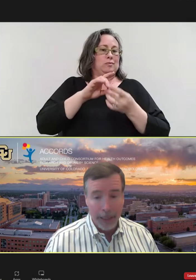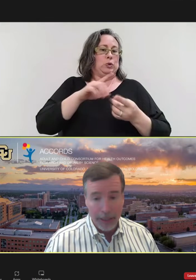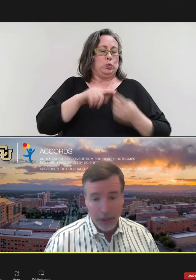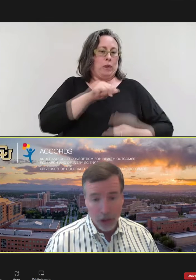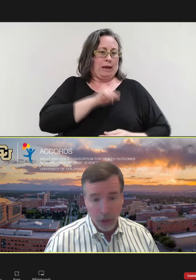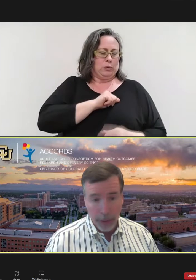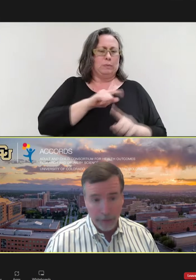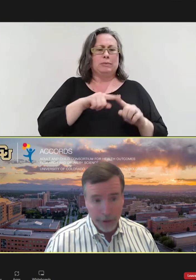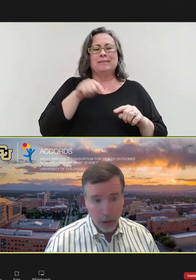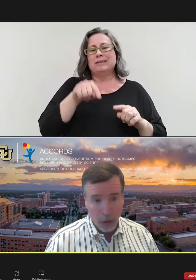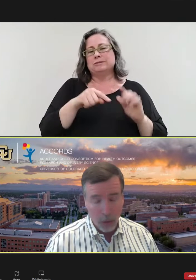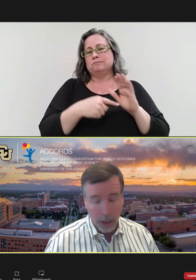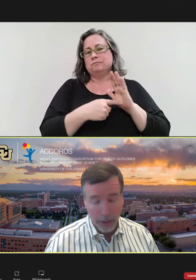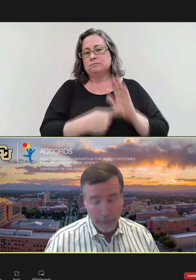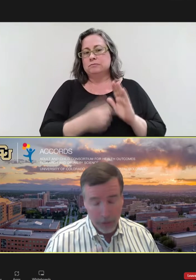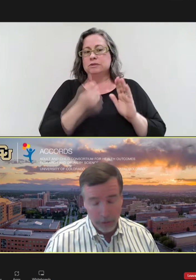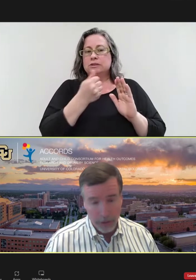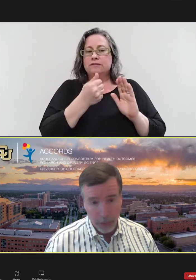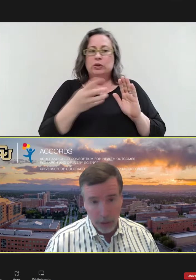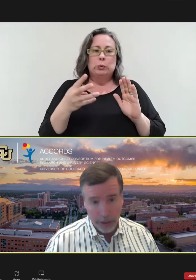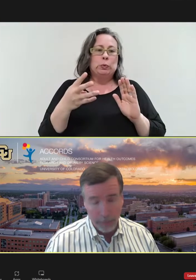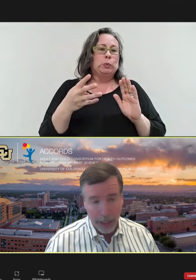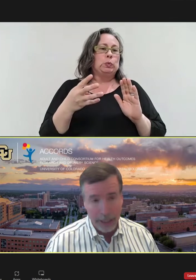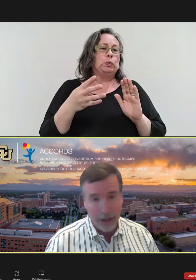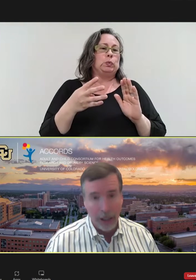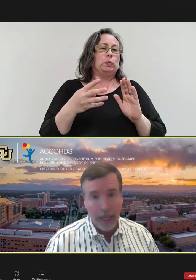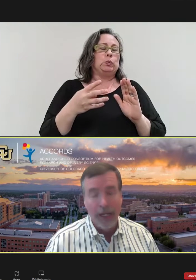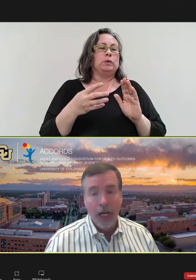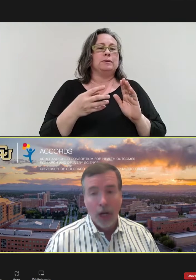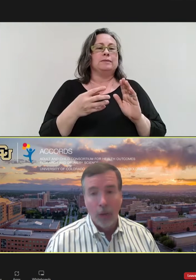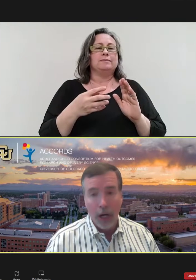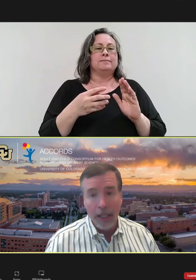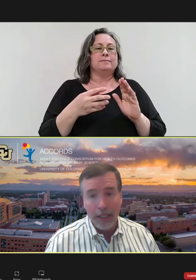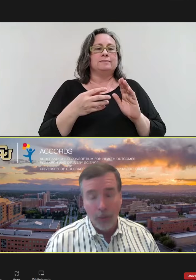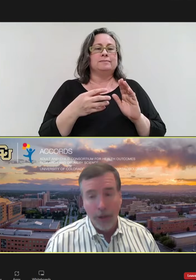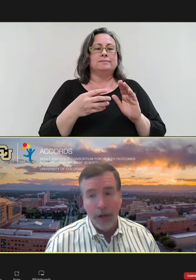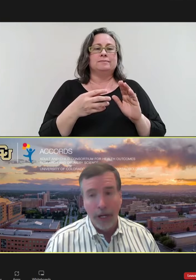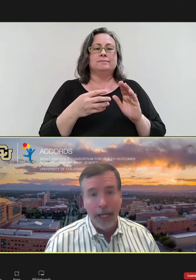but this is showing a few sort of supporting the prior slides. Regardless of whether or not you